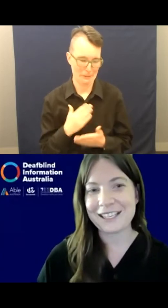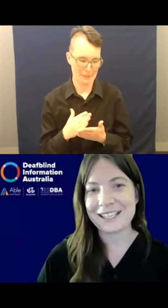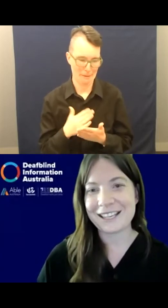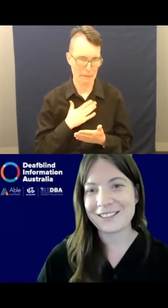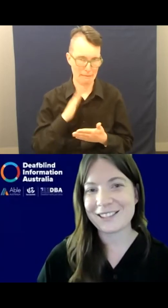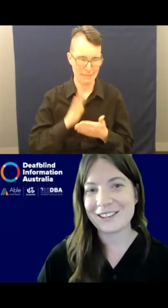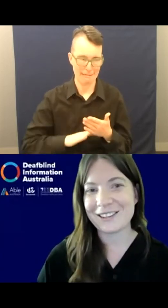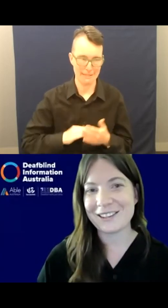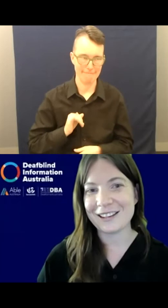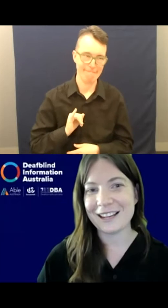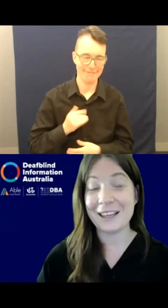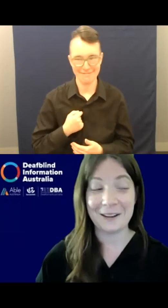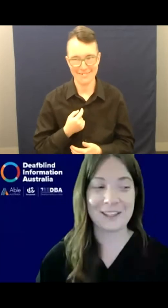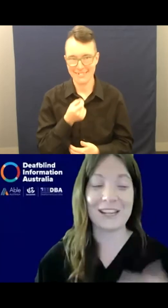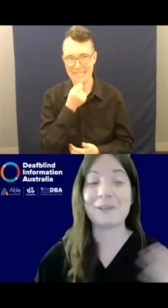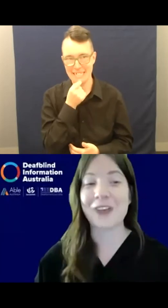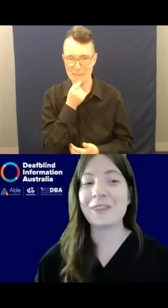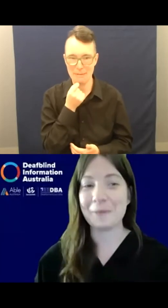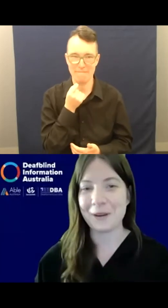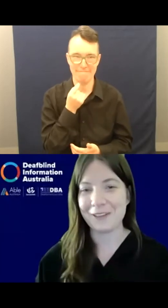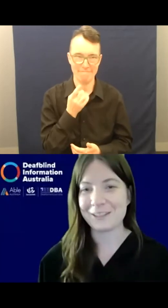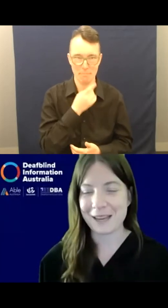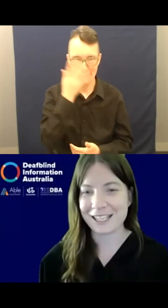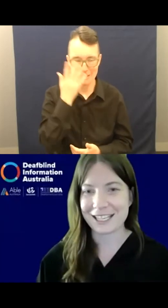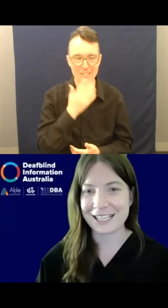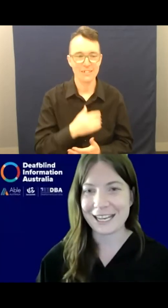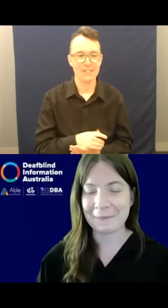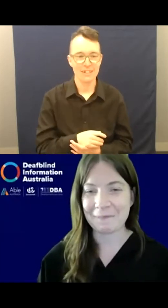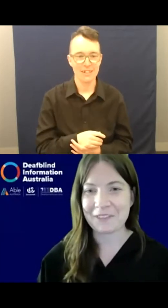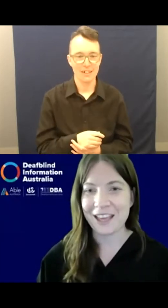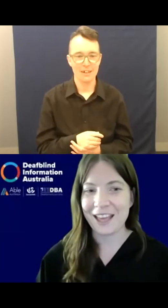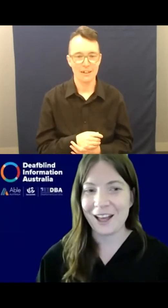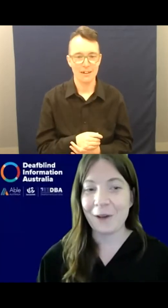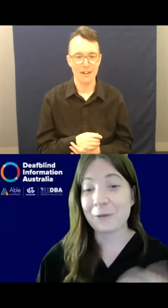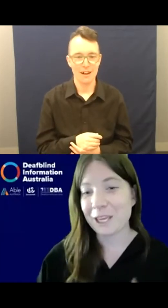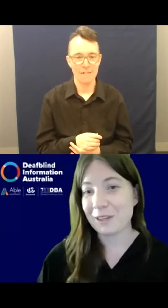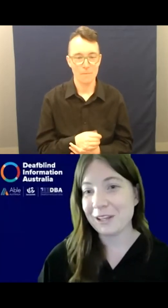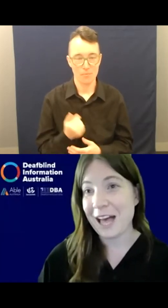Just to demonstrate the point I just mentioned. I was working with a client and they were